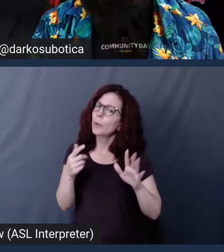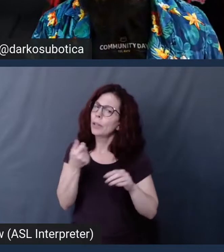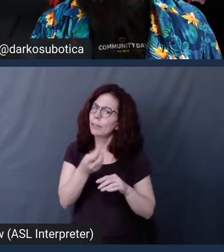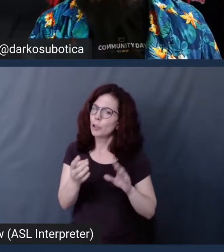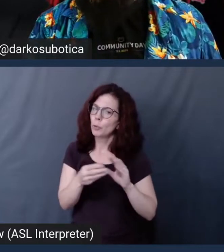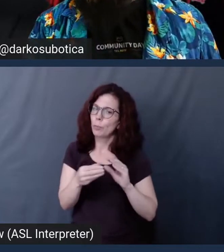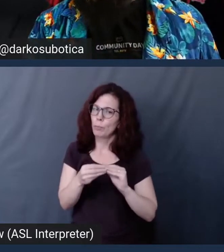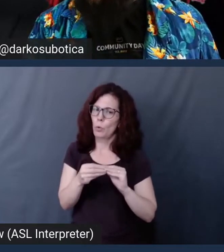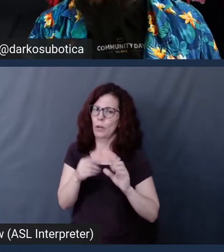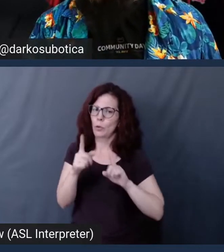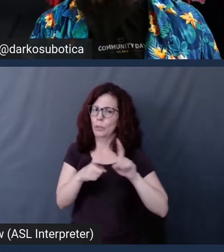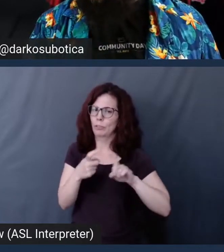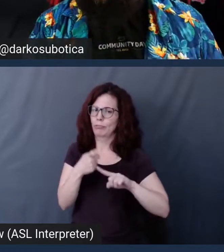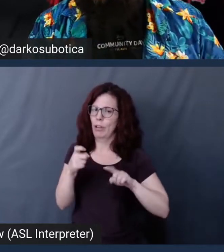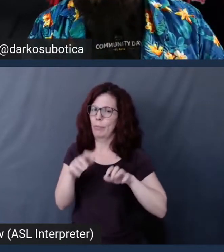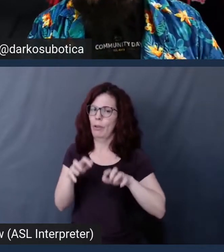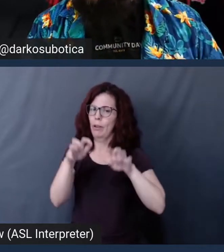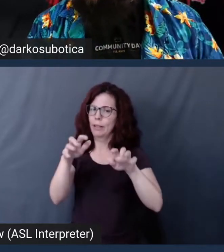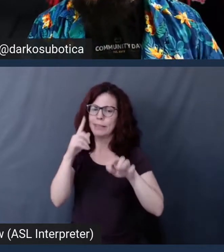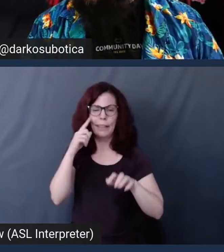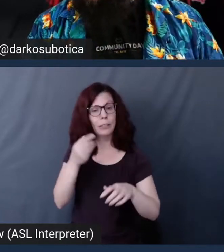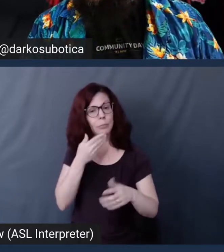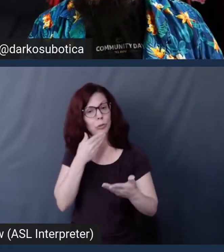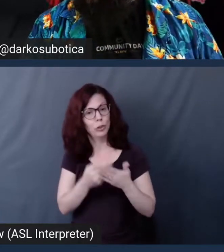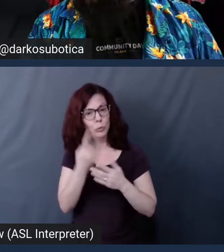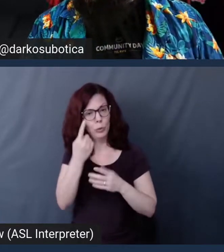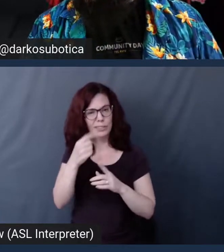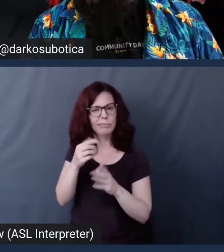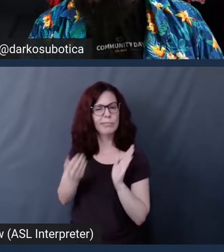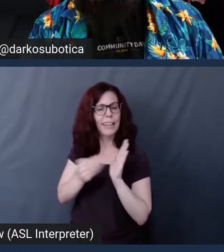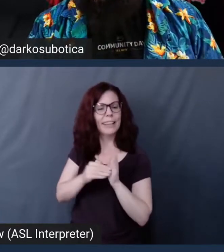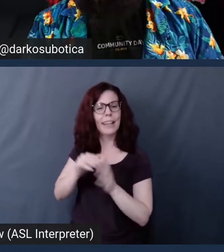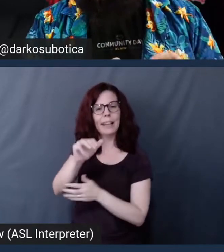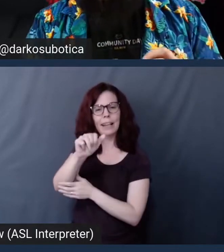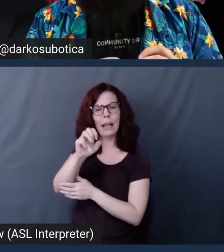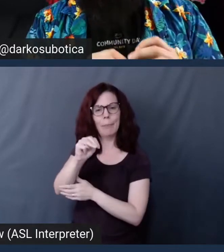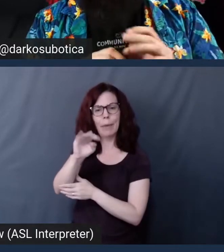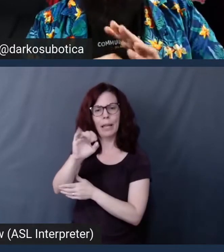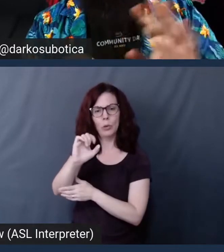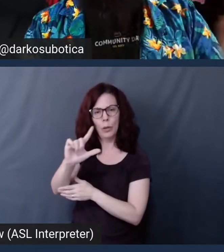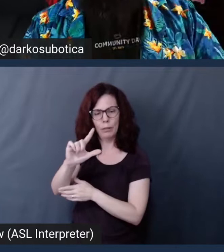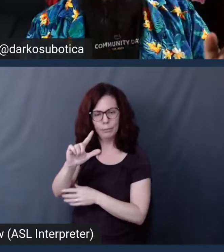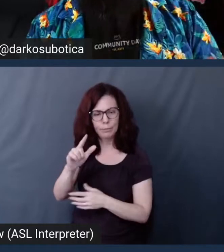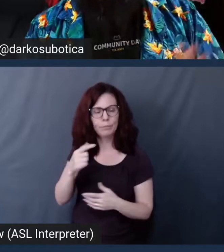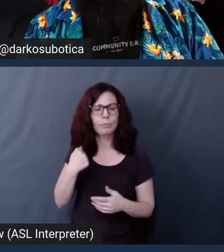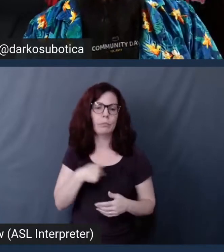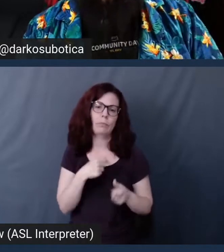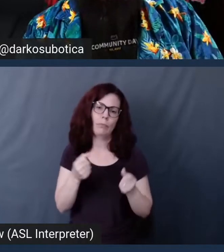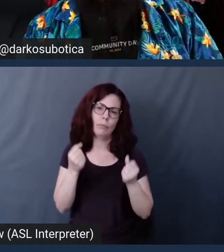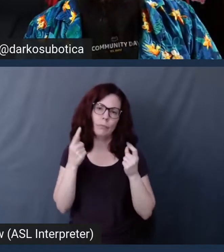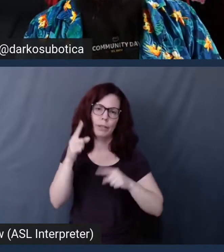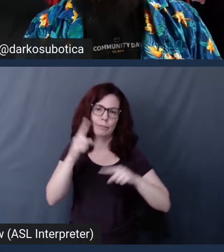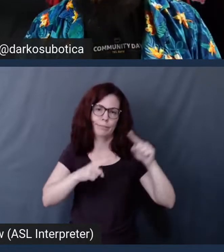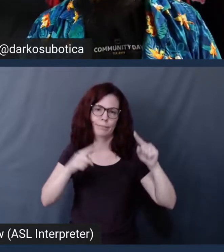from the audience, because I think we have a lot of cool ones, again from Emmanuel. We have a bunch of different types of cameras out there,